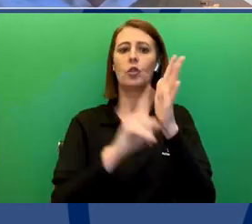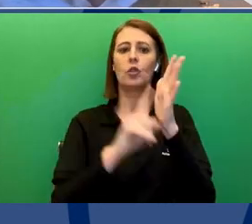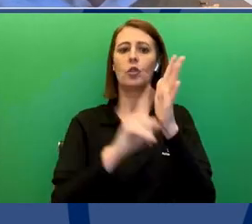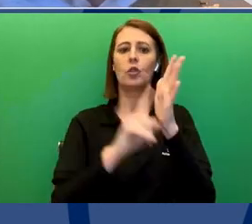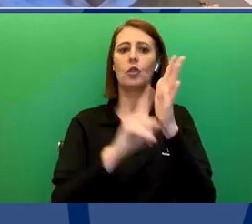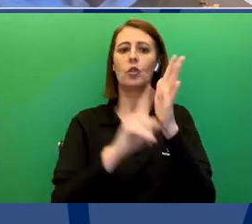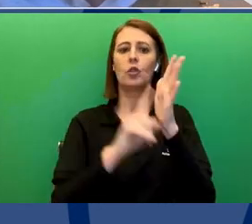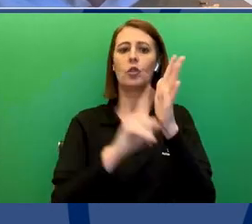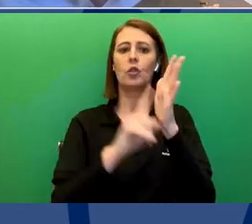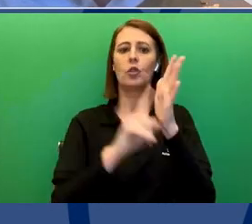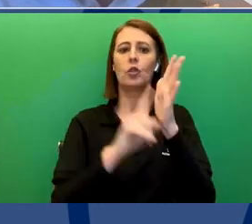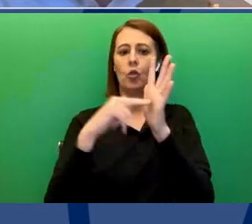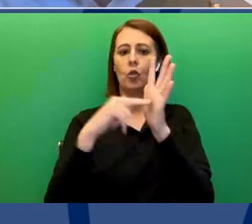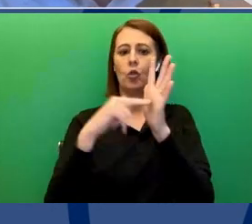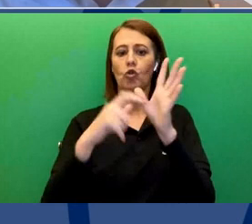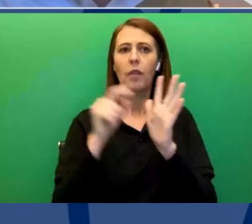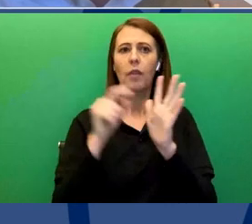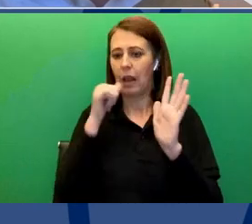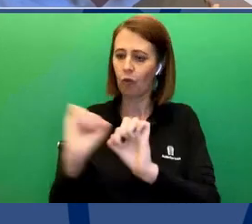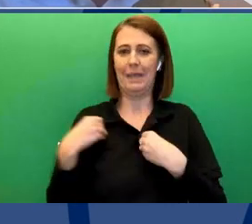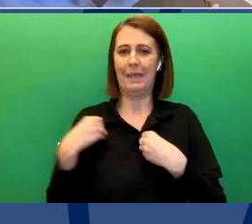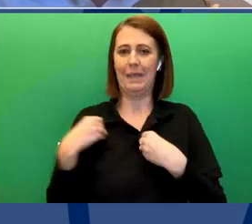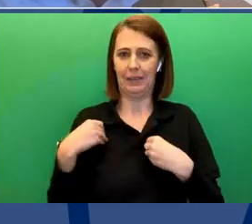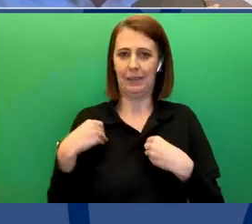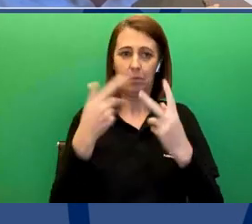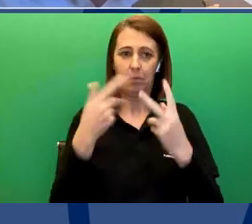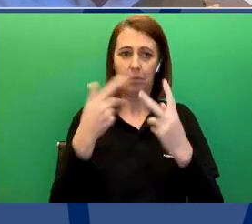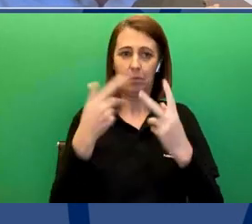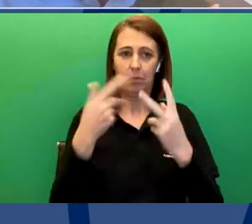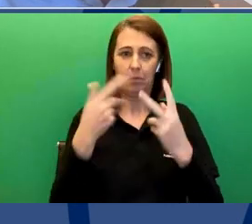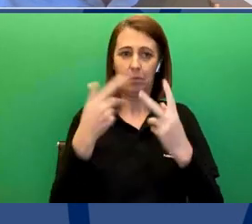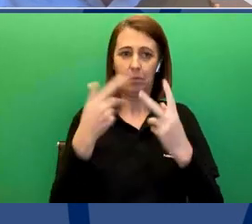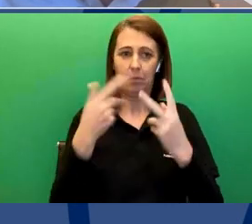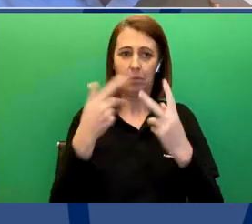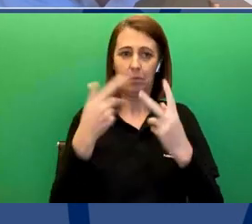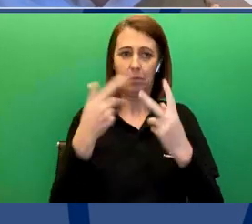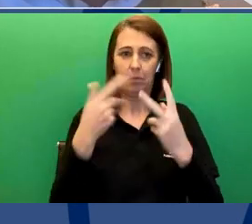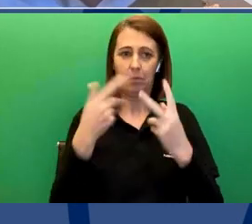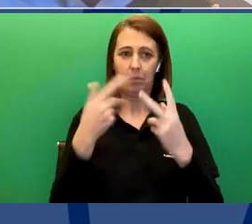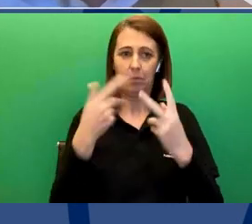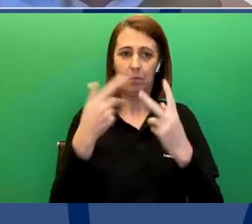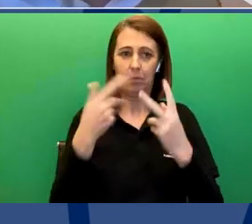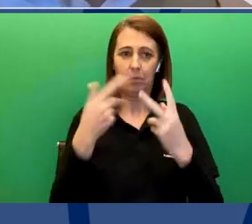but if it's an employing accounting business, then with more than one accountant in the